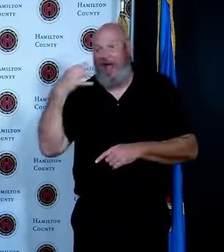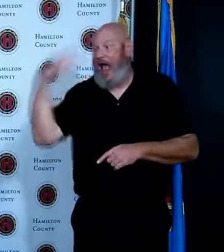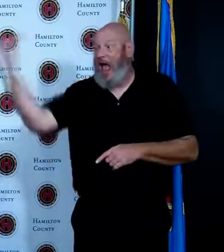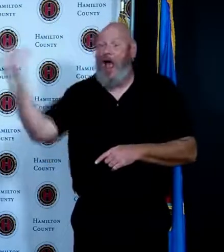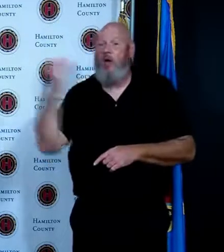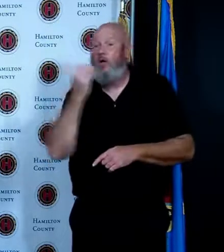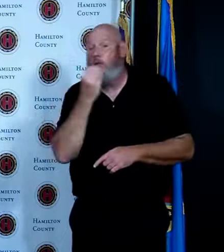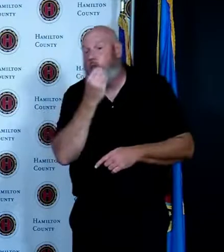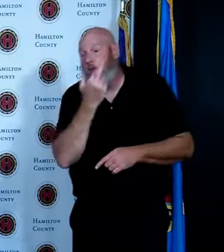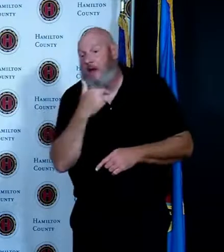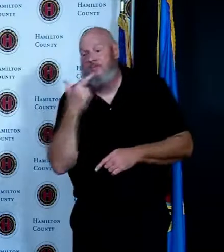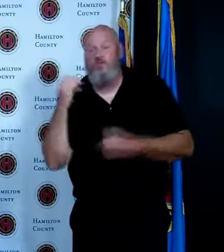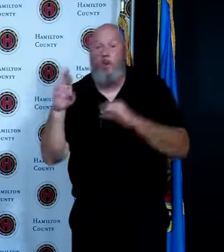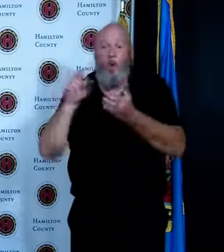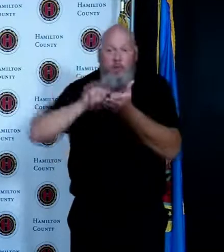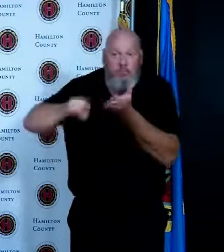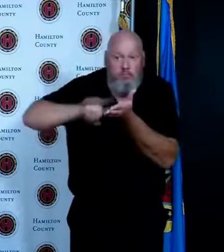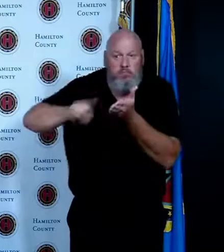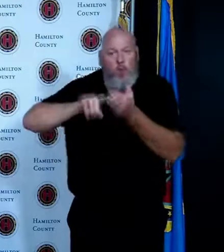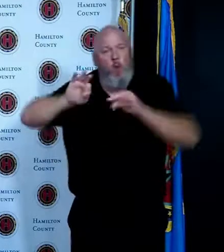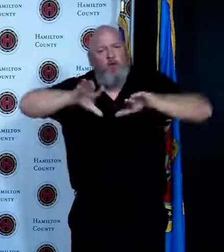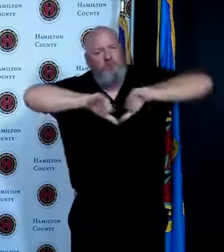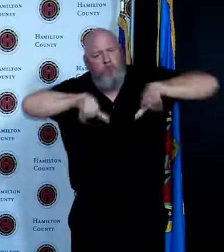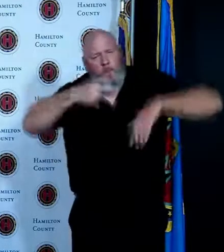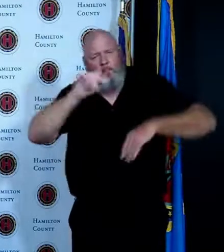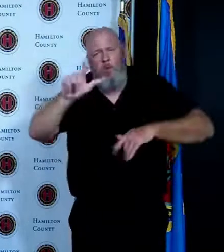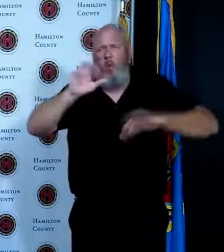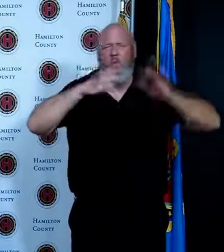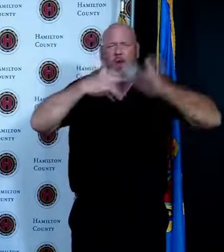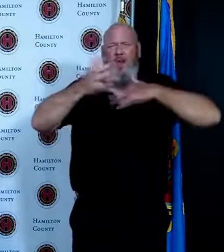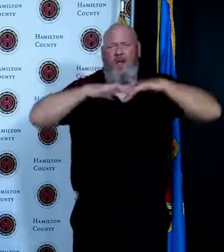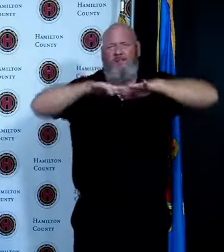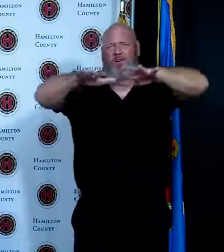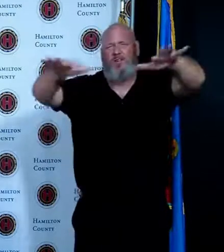swimming pool inspections we have always been about education over enforcement